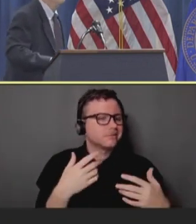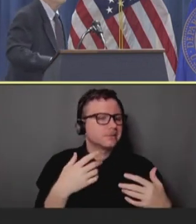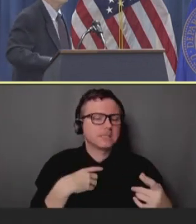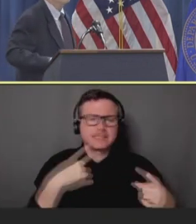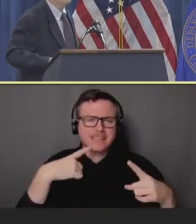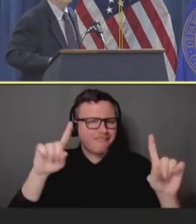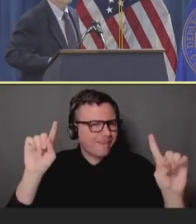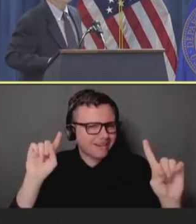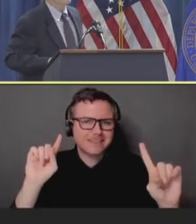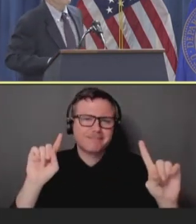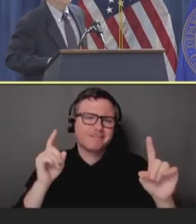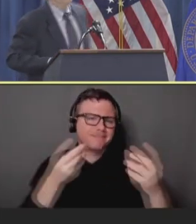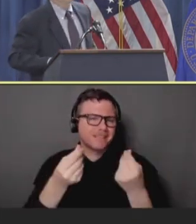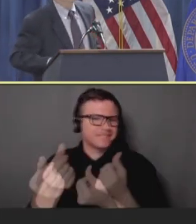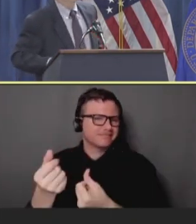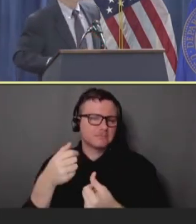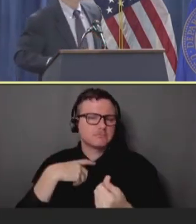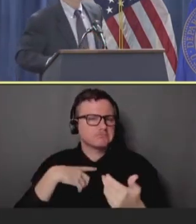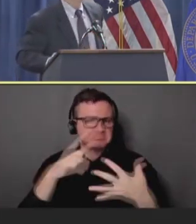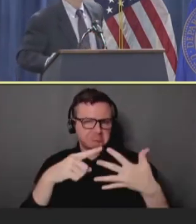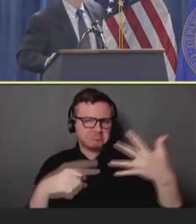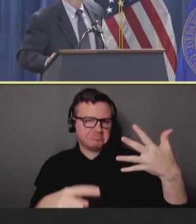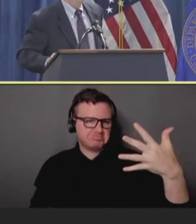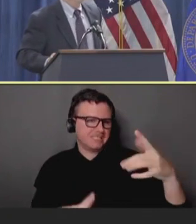et cetera.